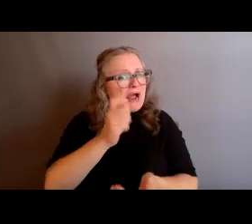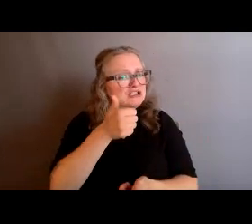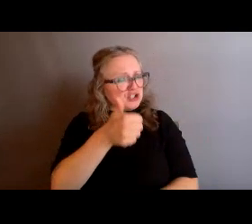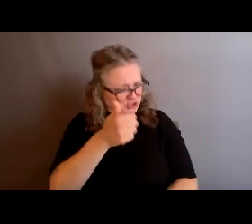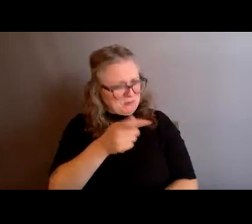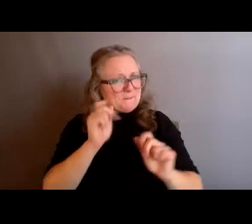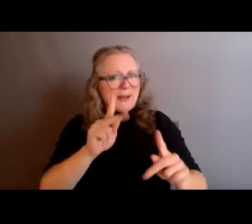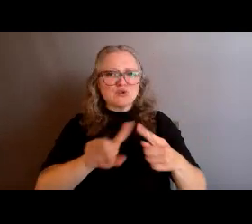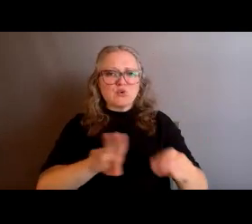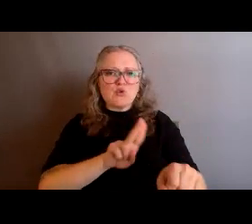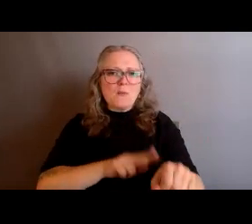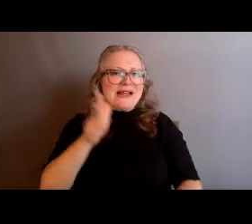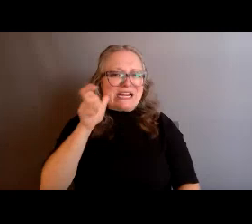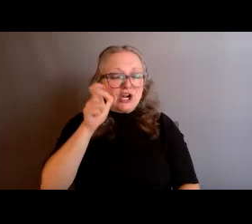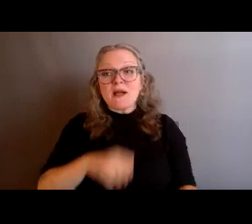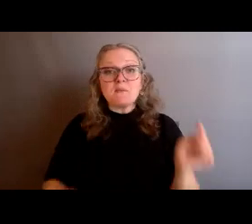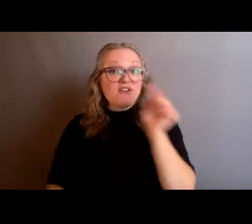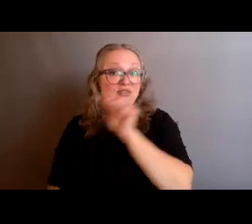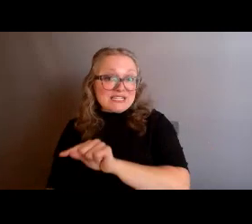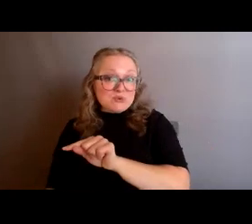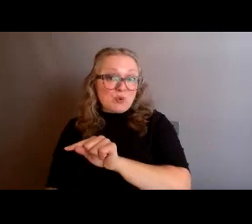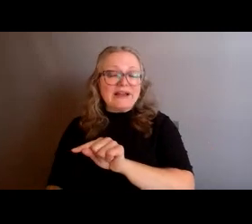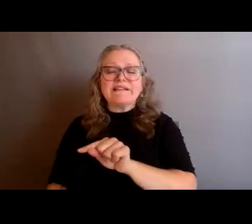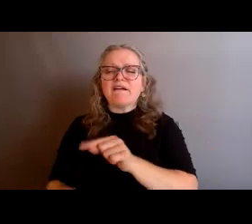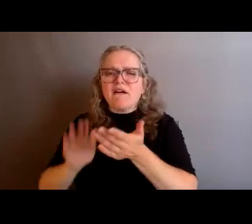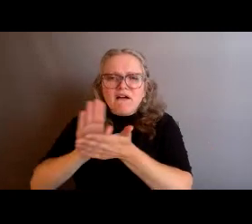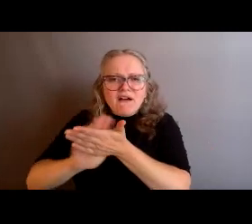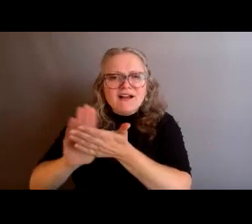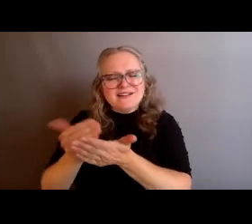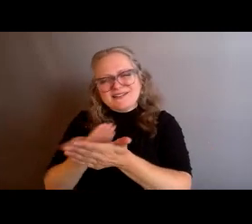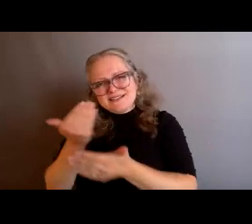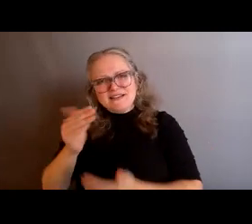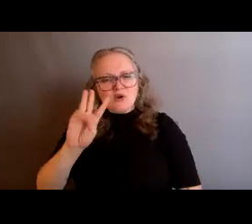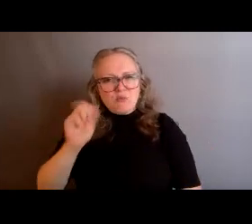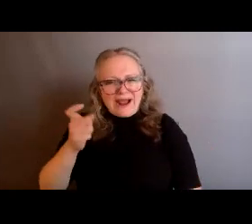I get done with this one and I say well, the wax is gone now, but you're still left with